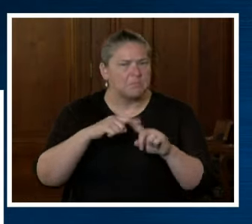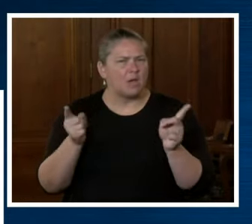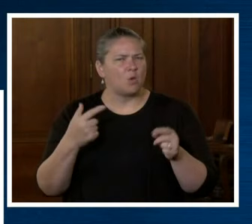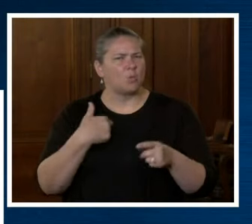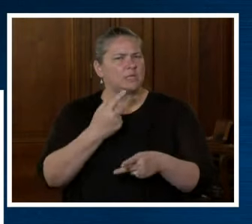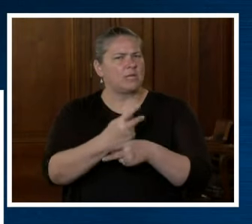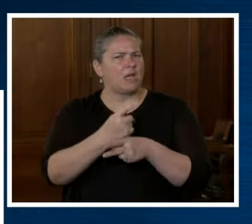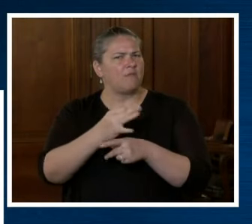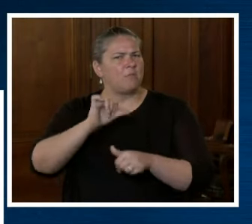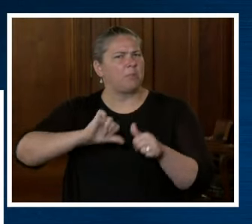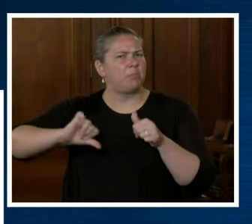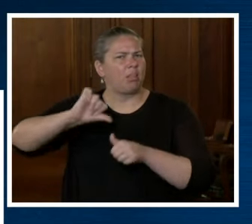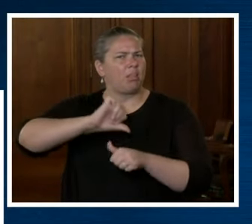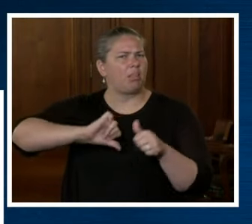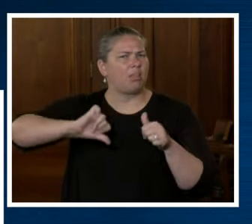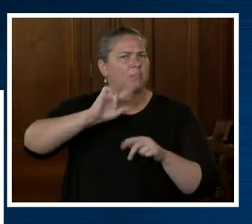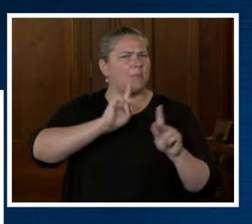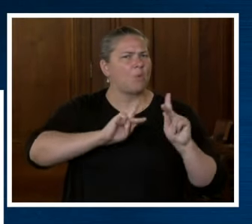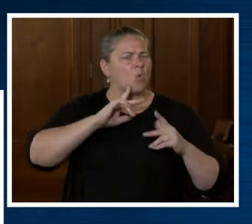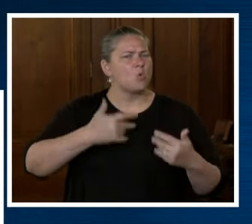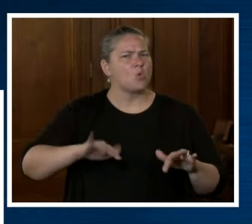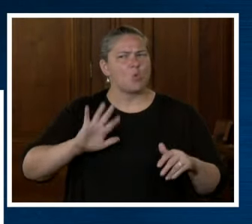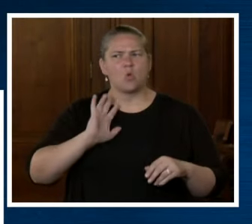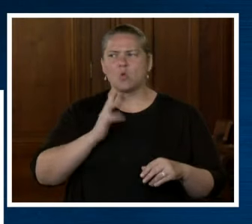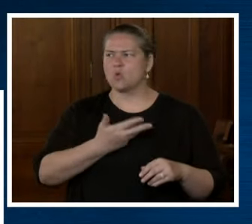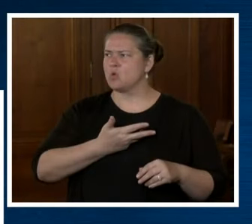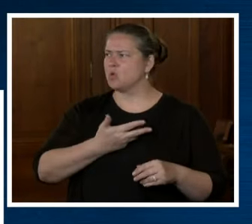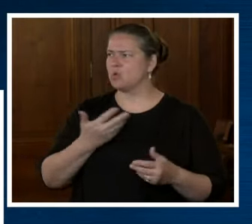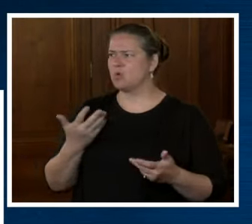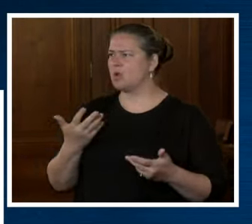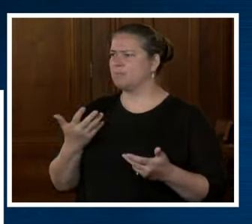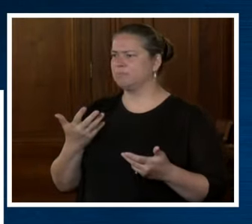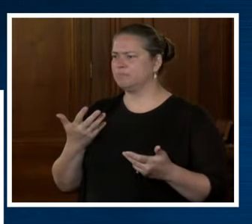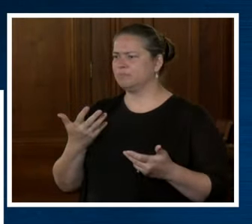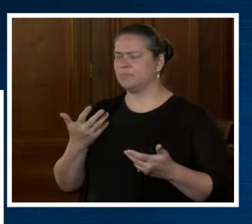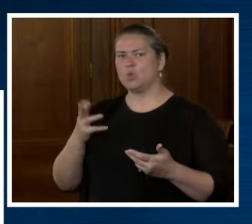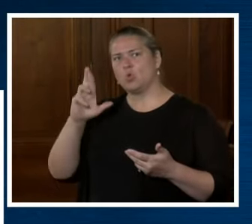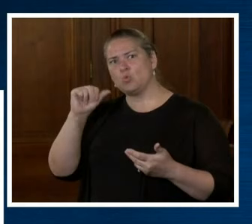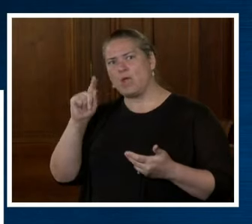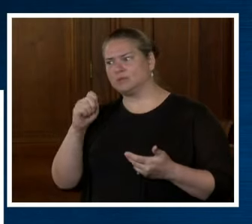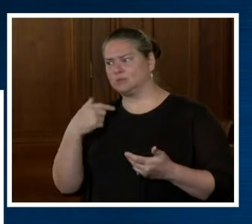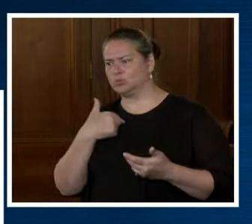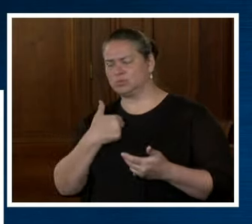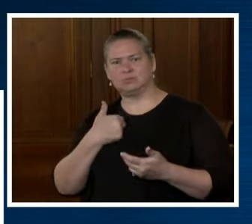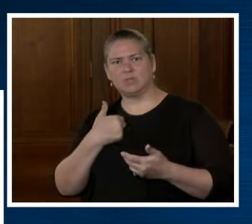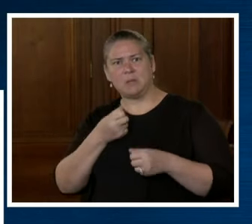COMMITMENT TO ADDRESSING IT. AND THEN FOR THOSE THAT WERE